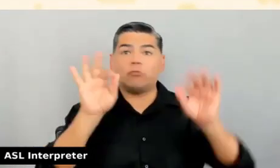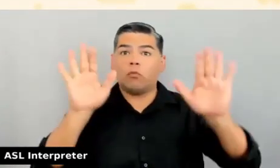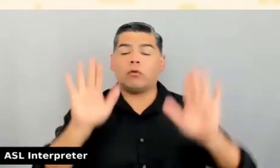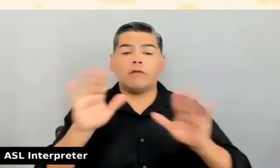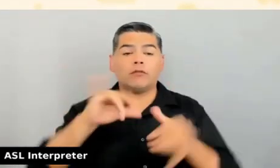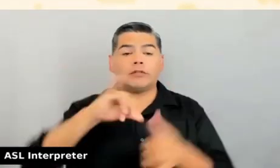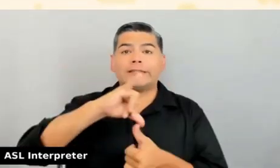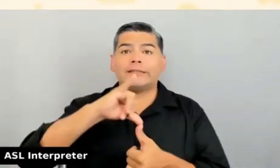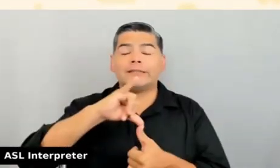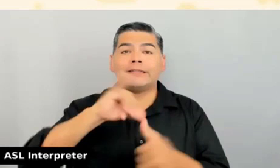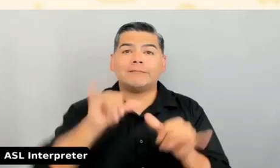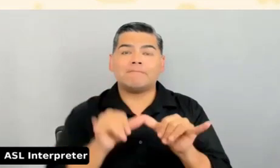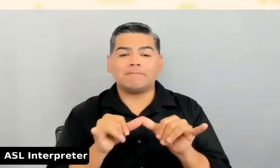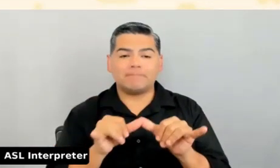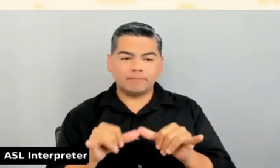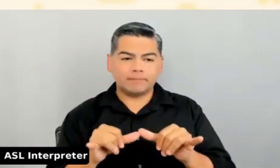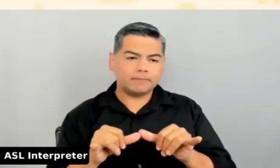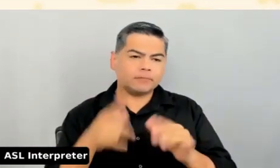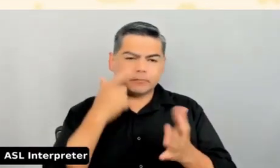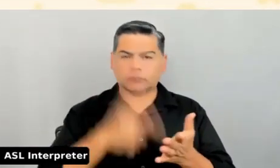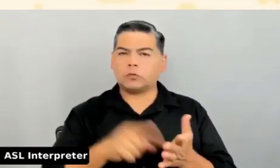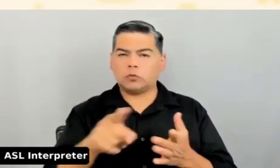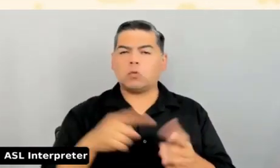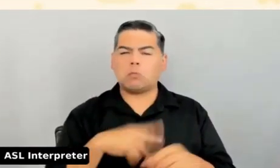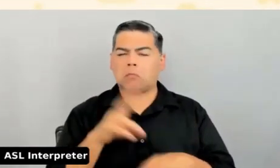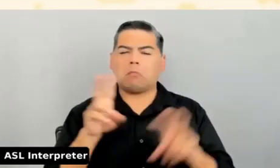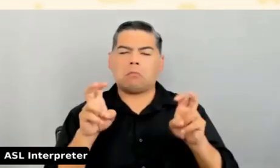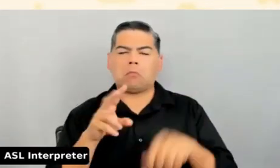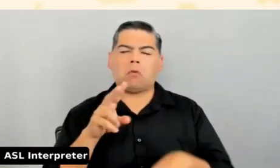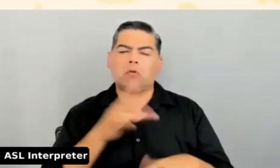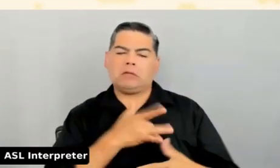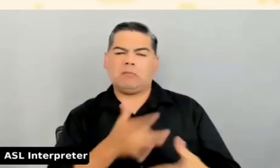One of the things is if you look at a typical paragraph element,